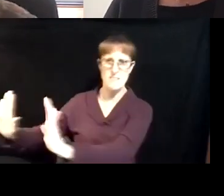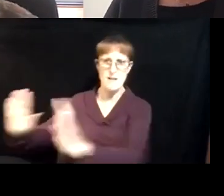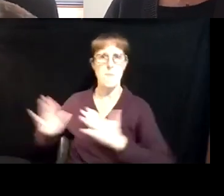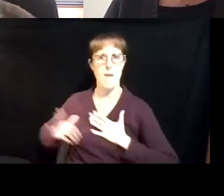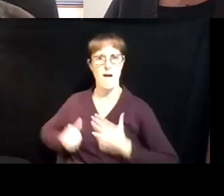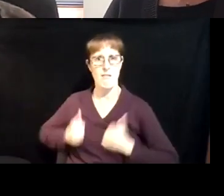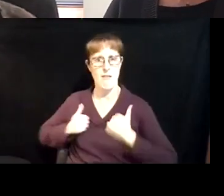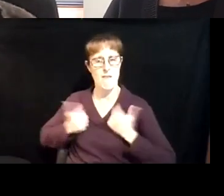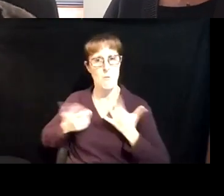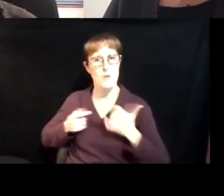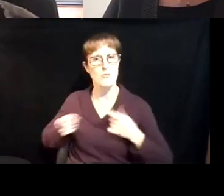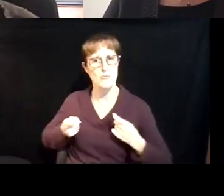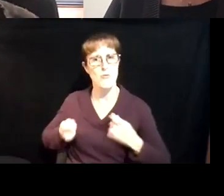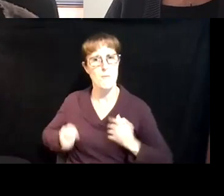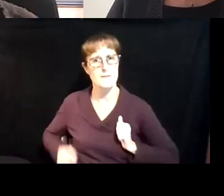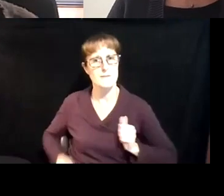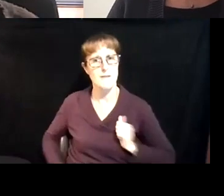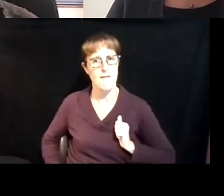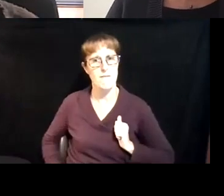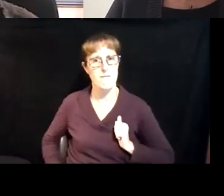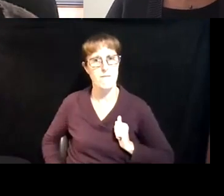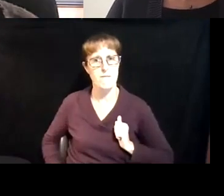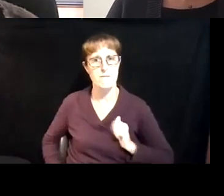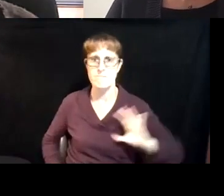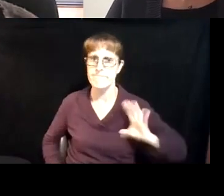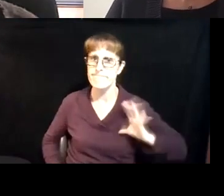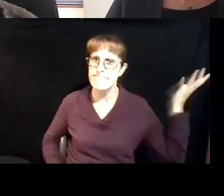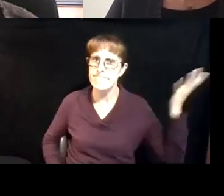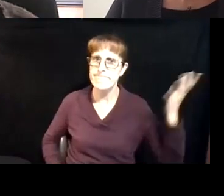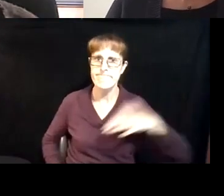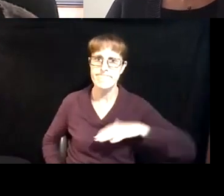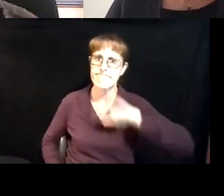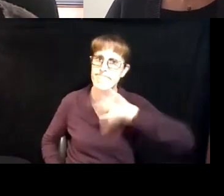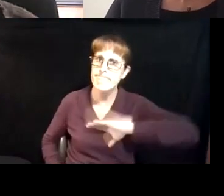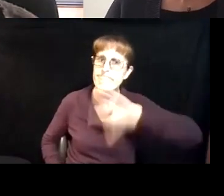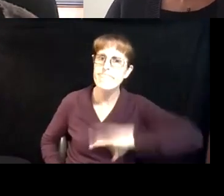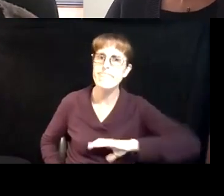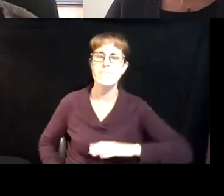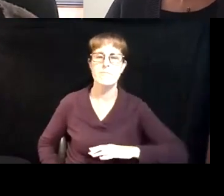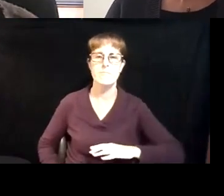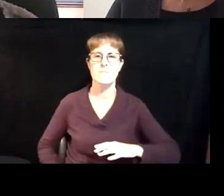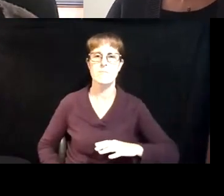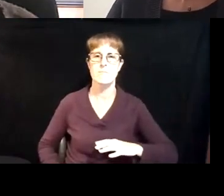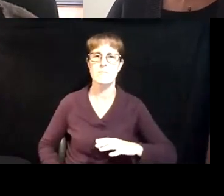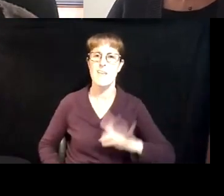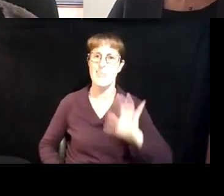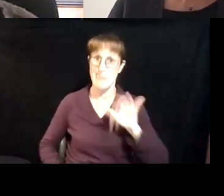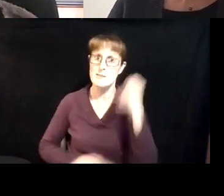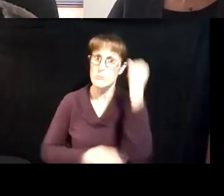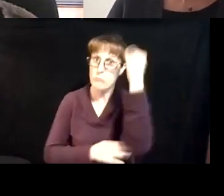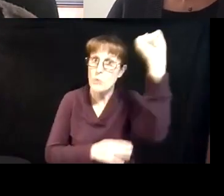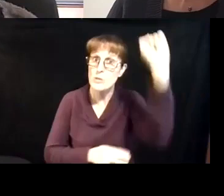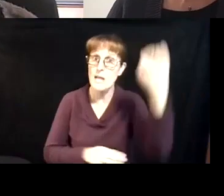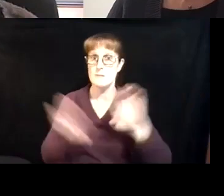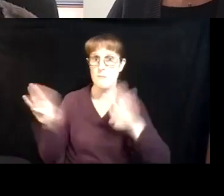When somebody is protesting and telling us through their behavior that they want to be in charge of their own lives.